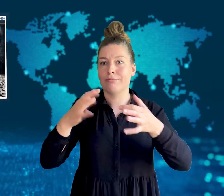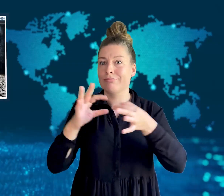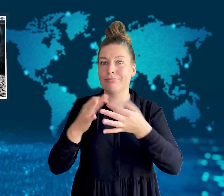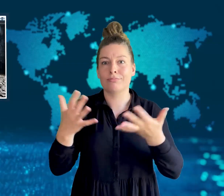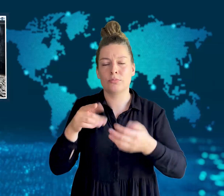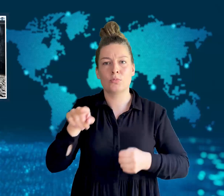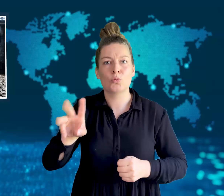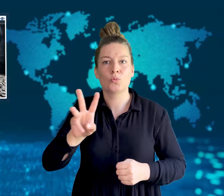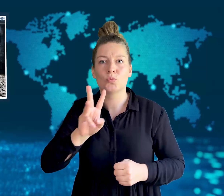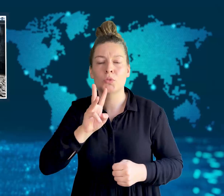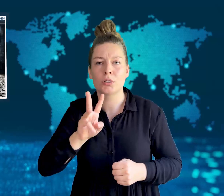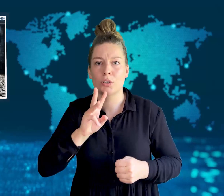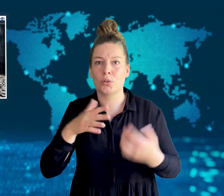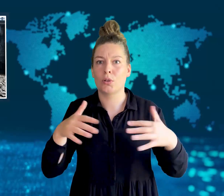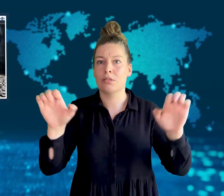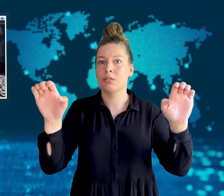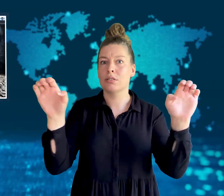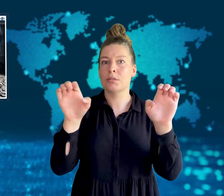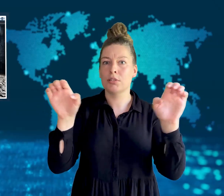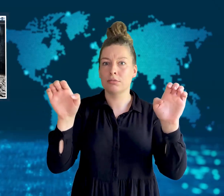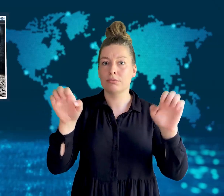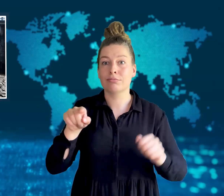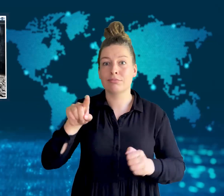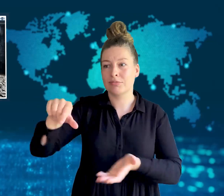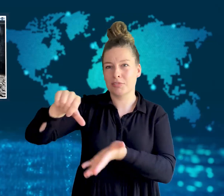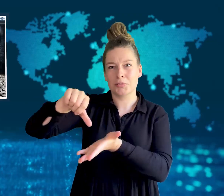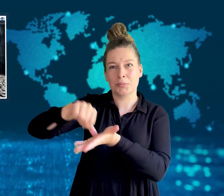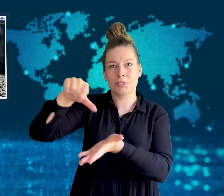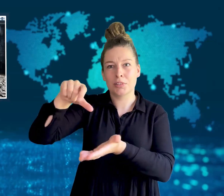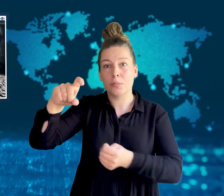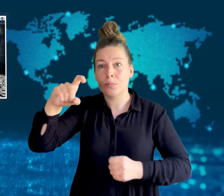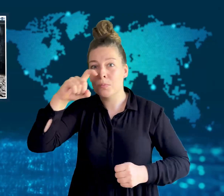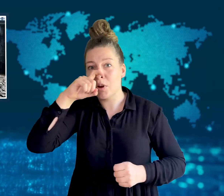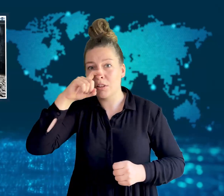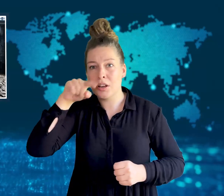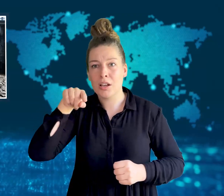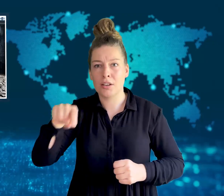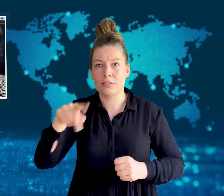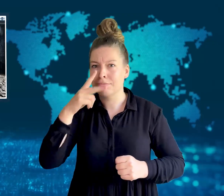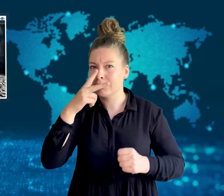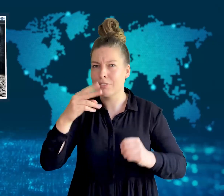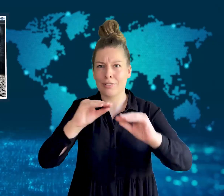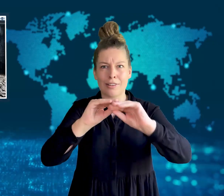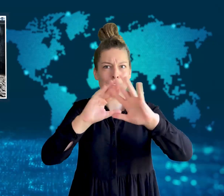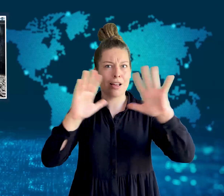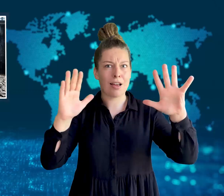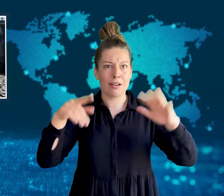The impact of the water shortage in the capital is obvious.